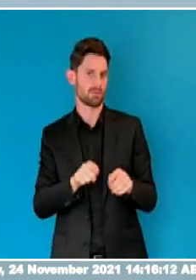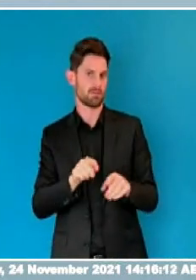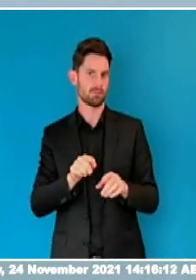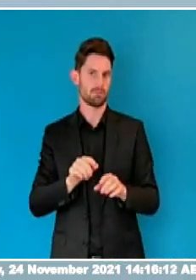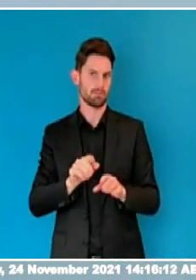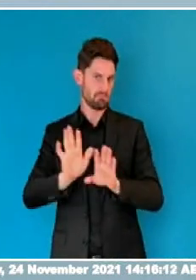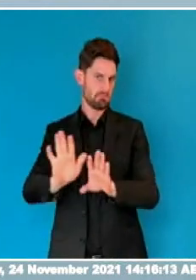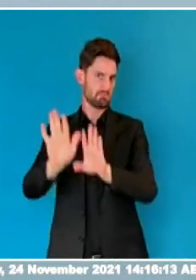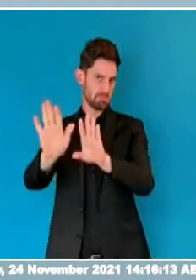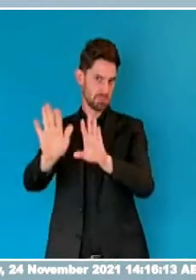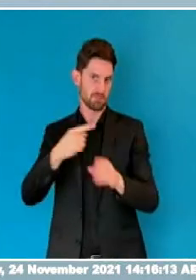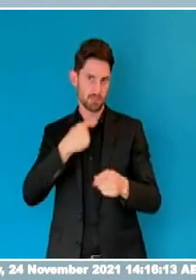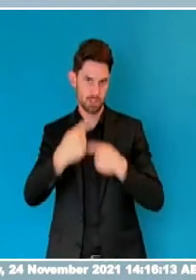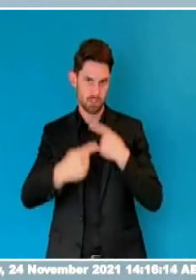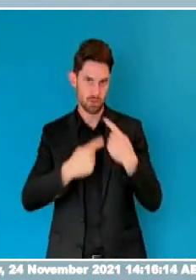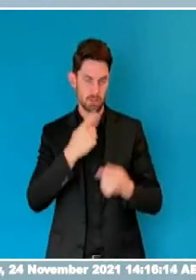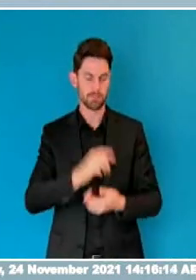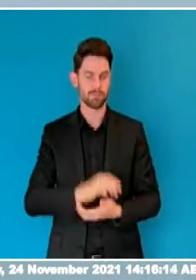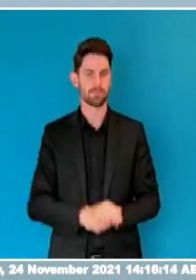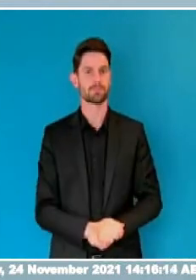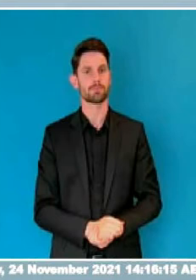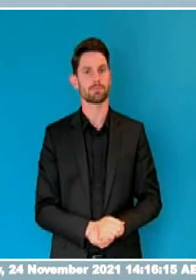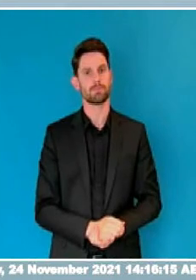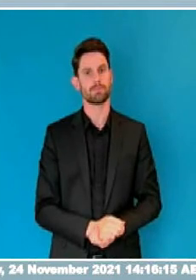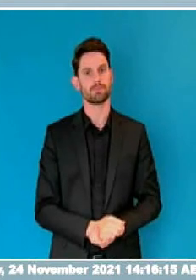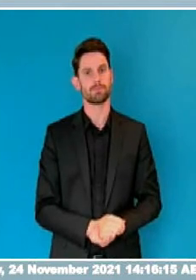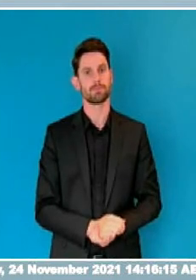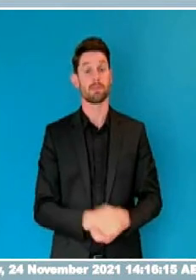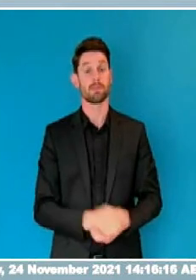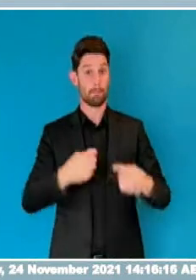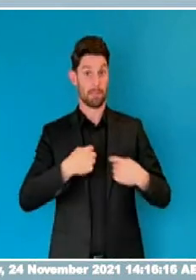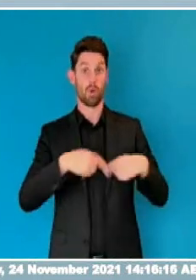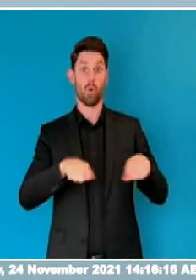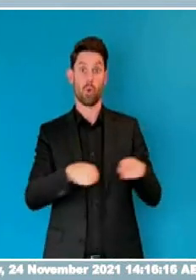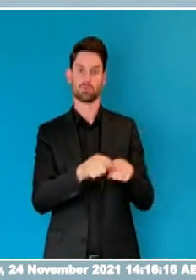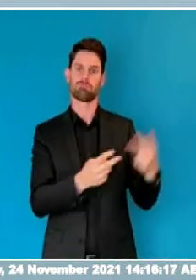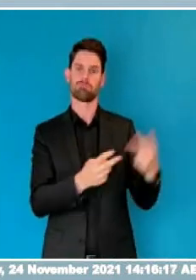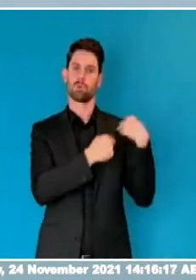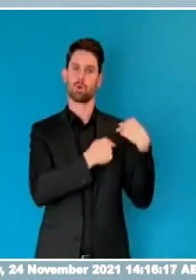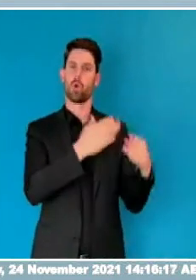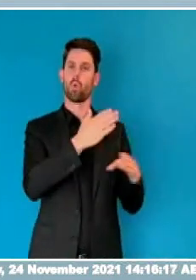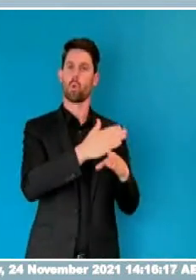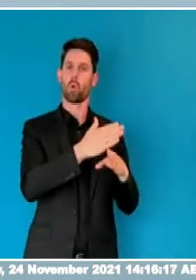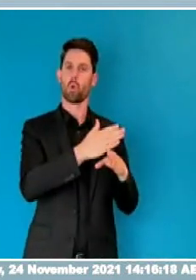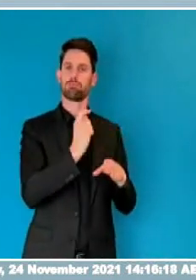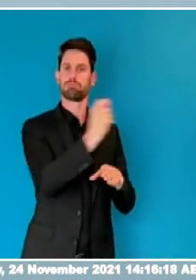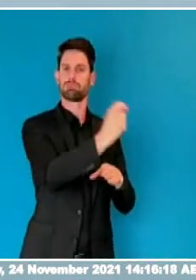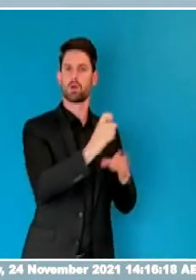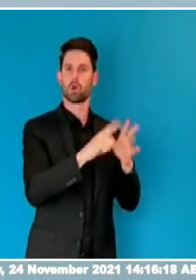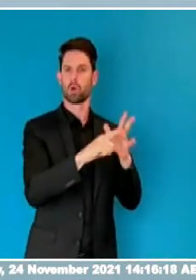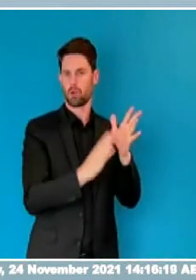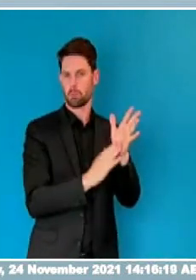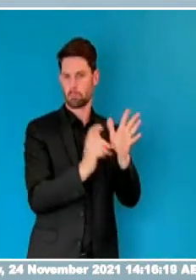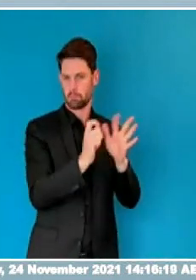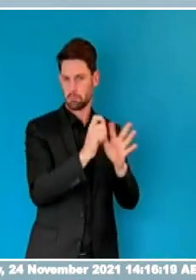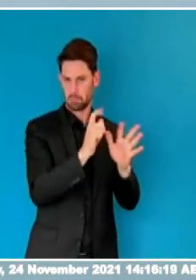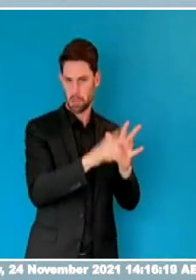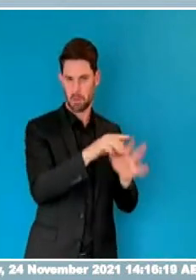In my role as workers compensation, I think one